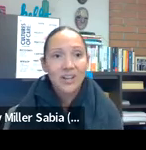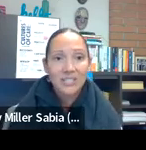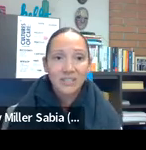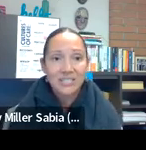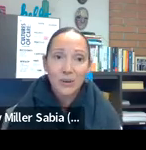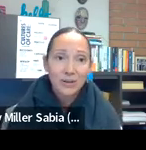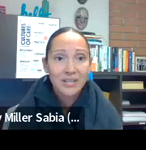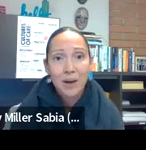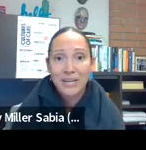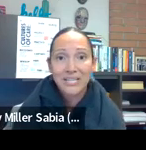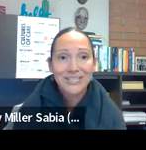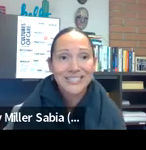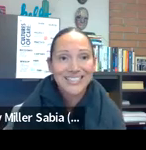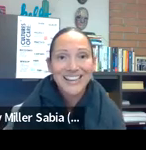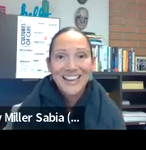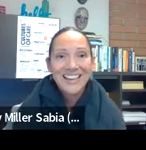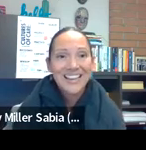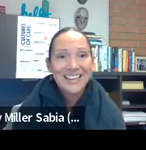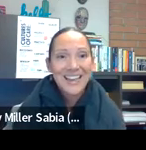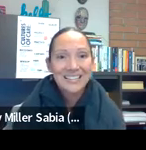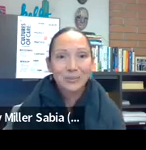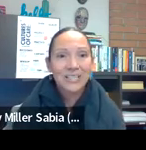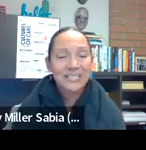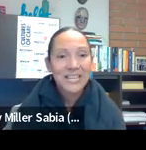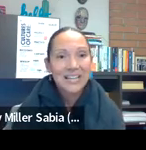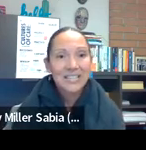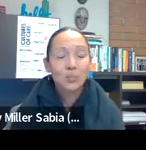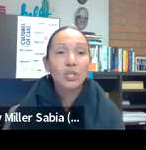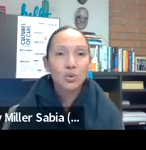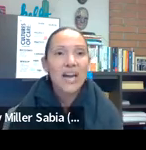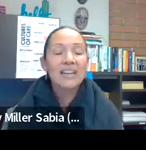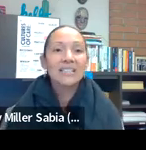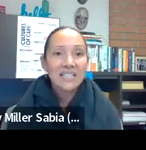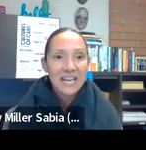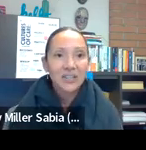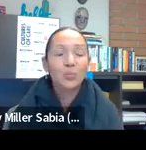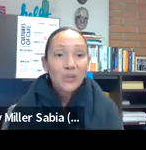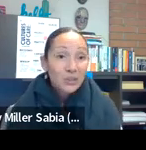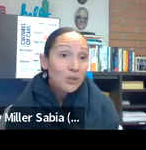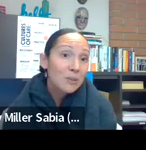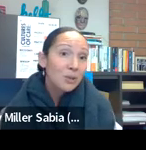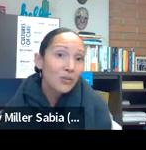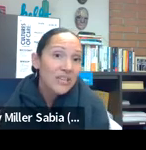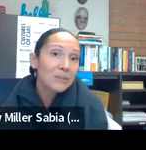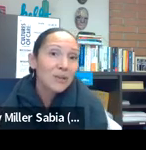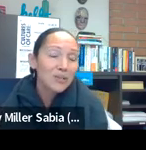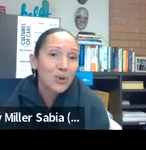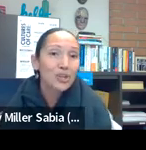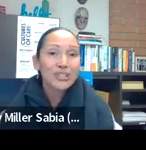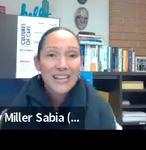There's no exhaustive list around accommodations and and as it relates to access, we do that together that's one of the beautiful things about this work.